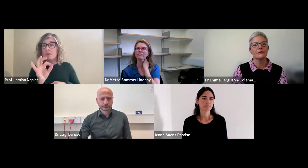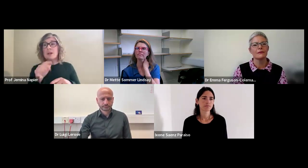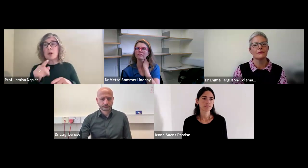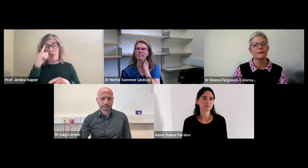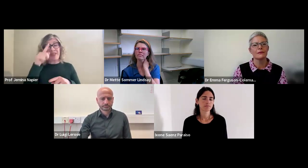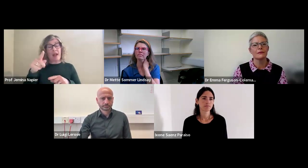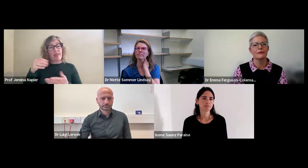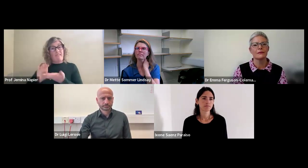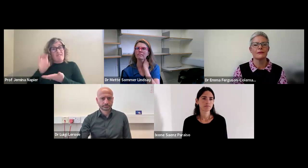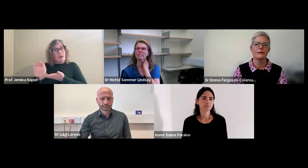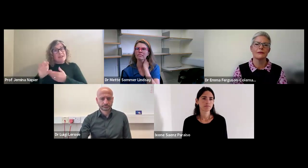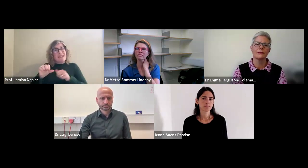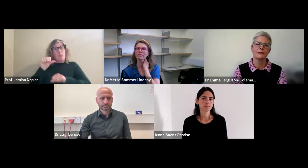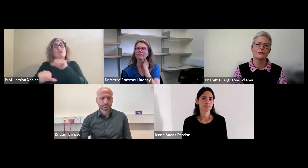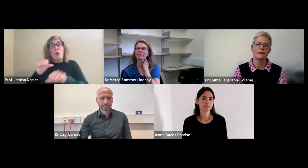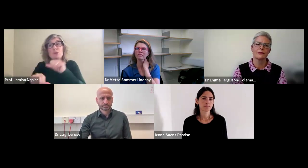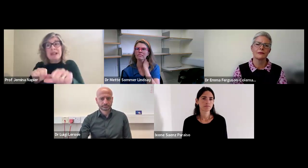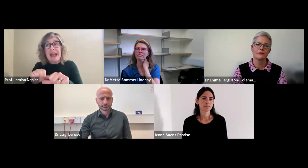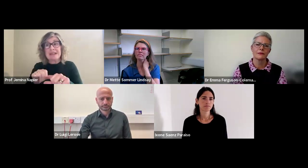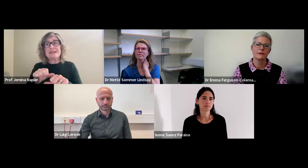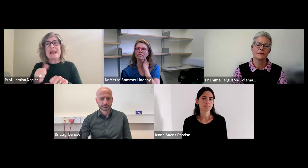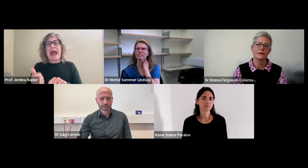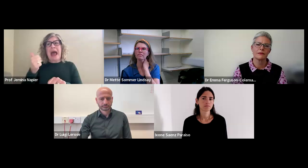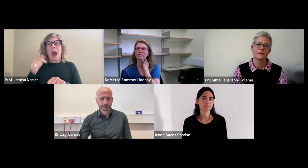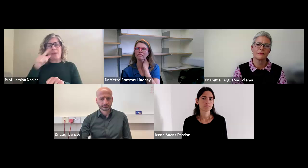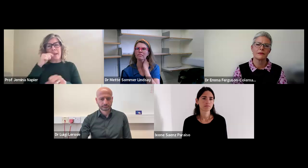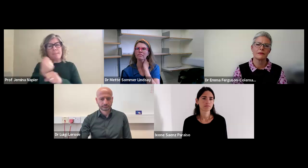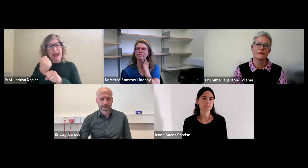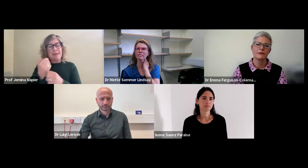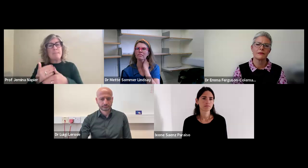processes? And one of the questions here is to that point. Do we think that funding